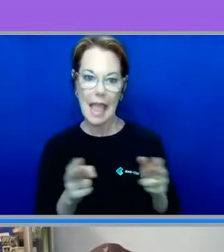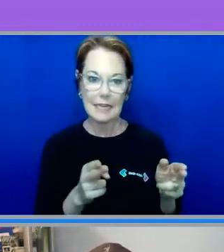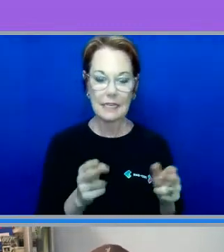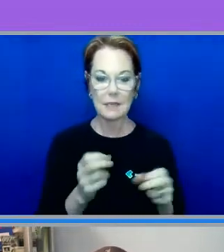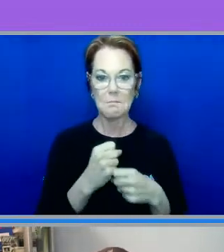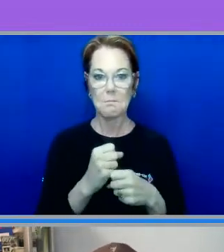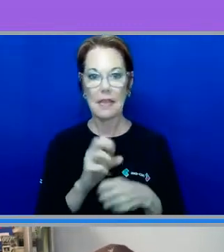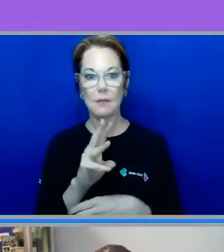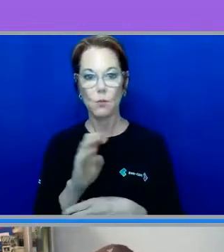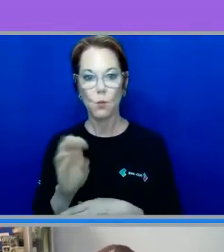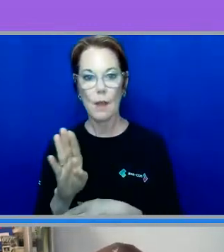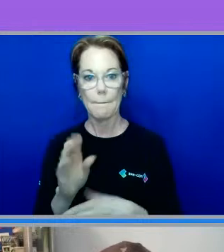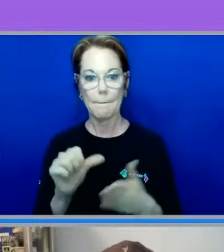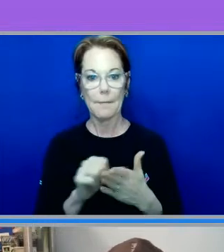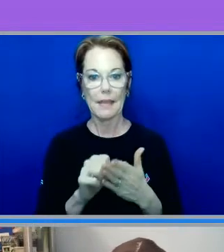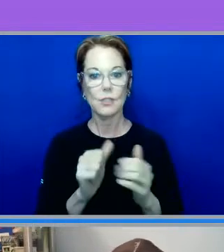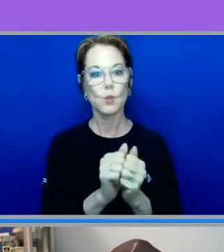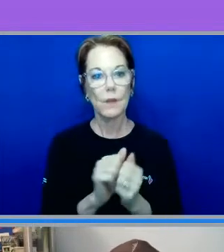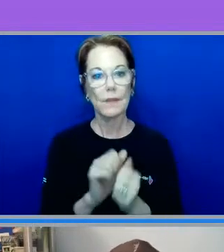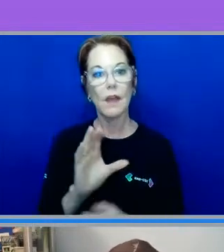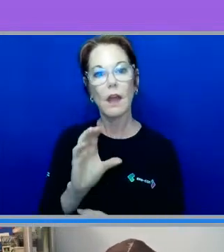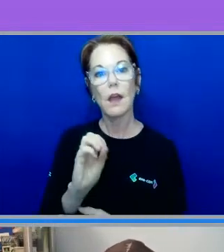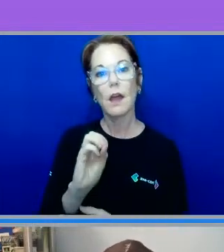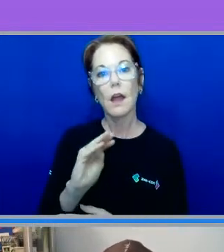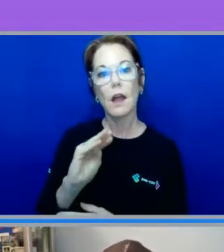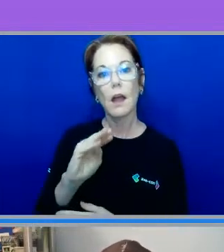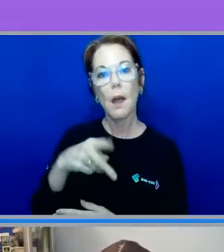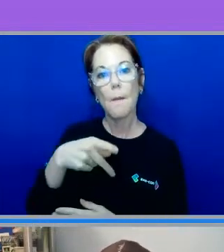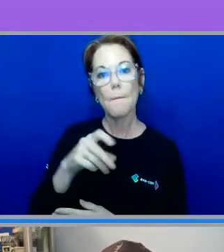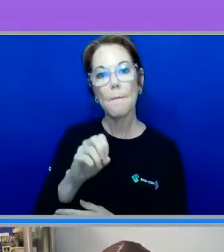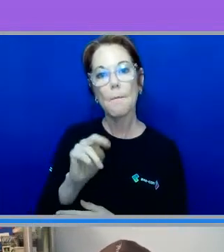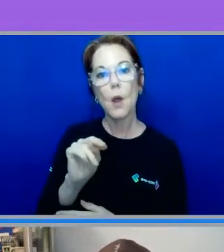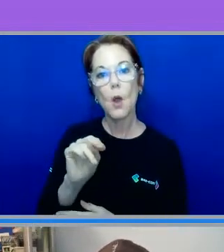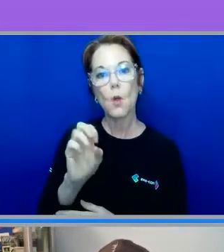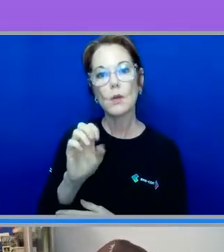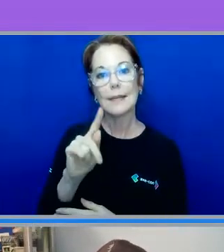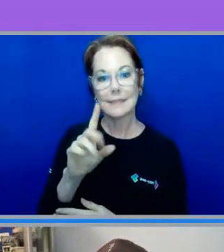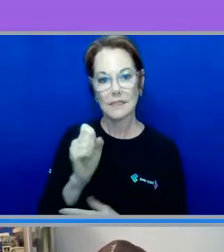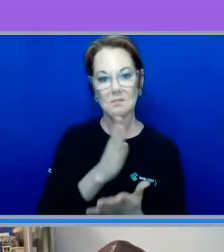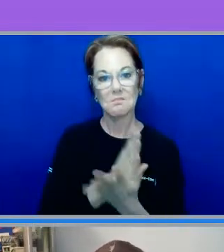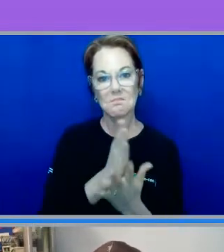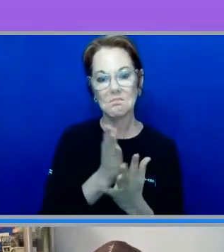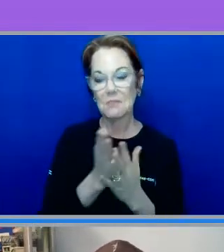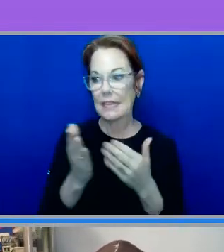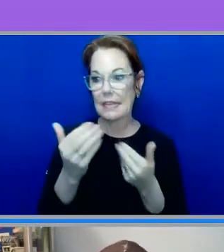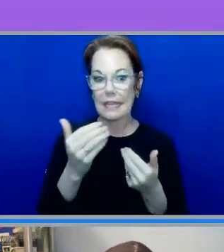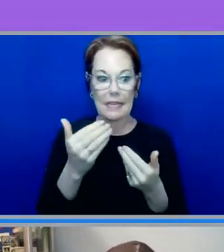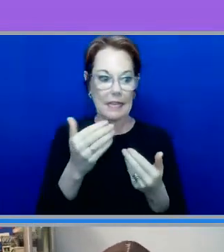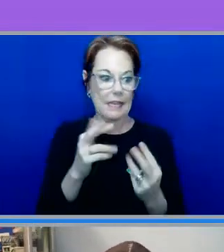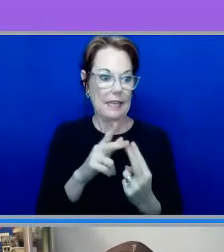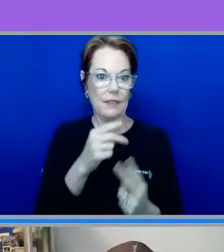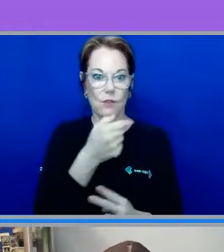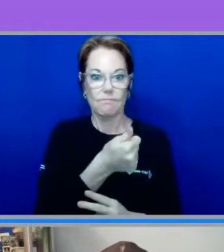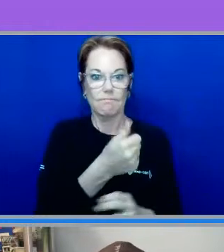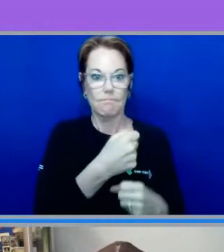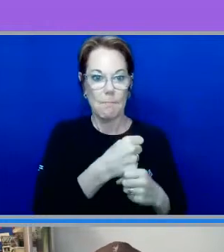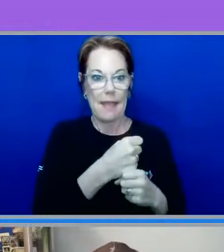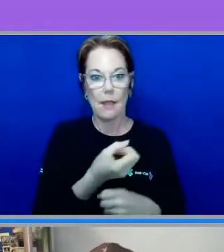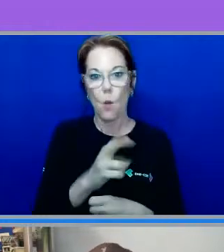creating their web pages with components. Components, maybe from components that they've